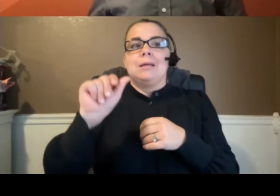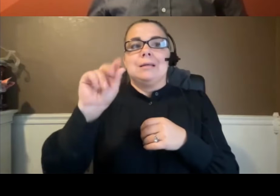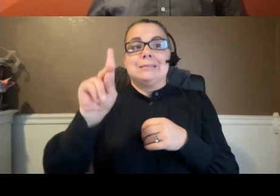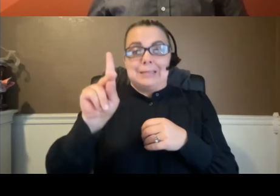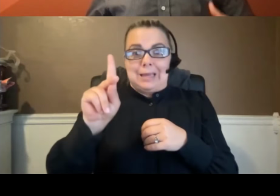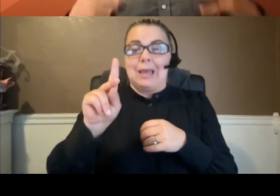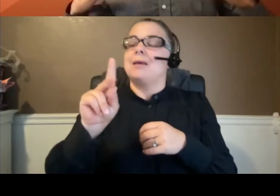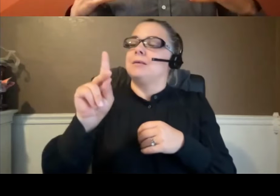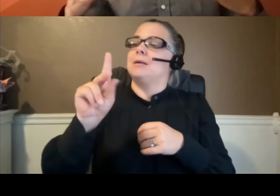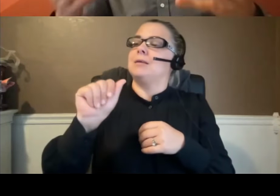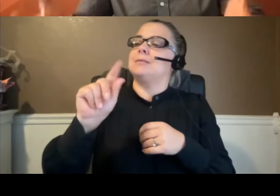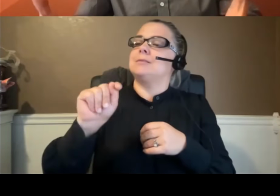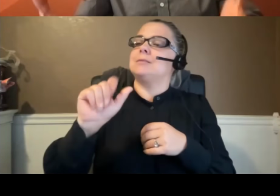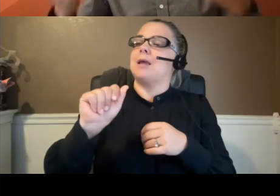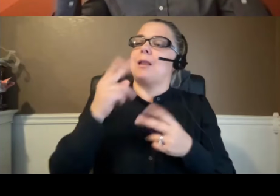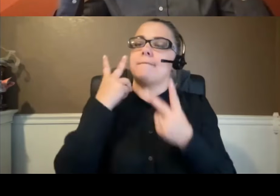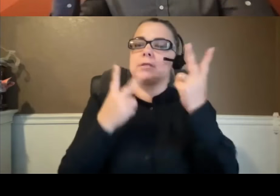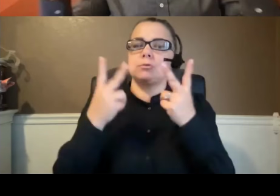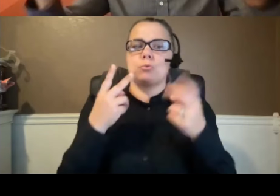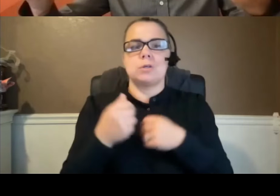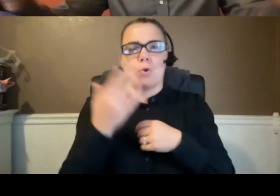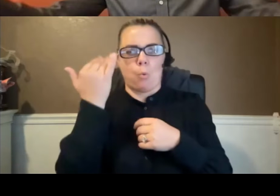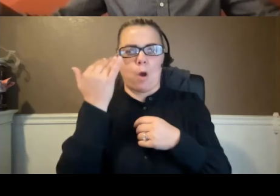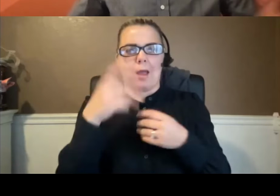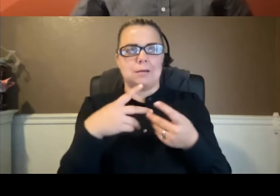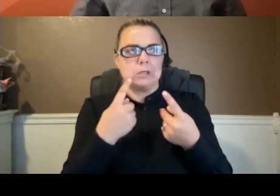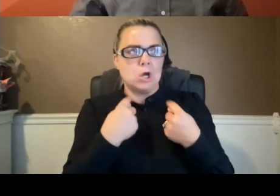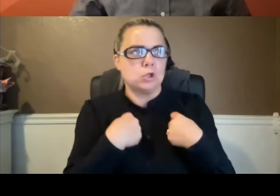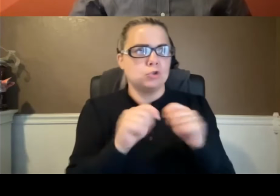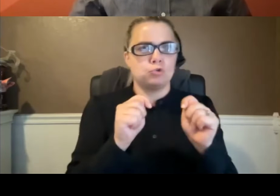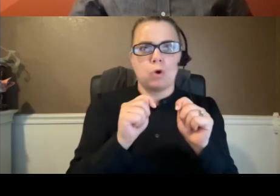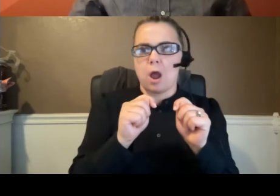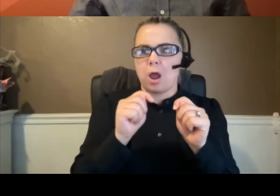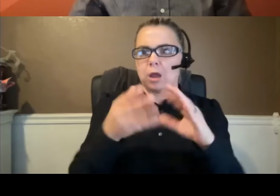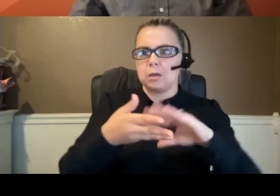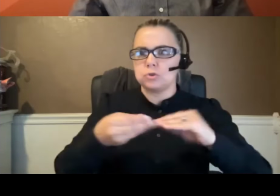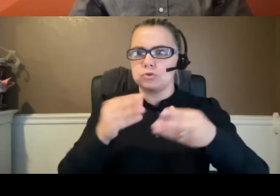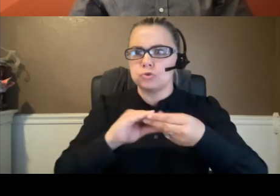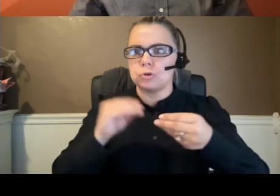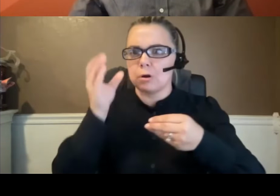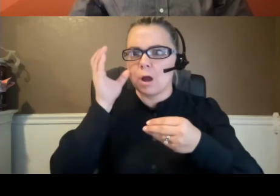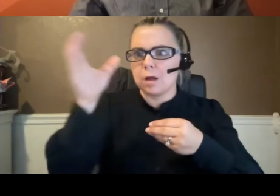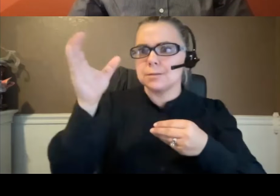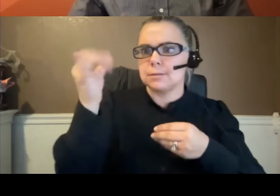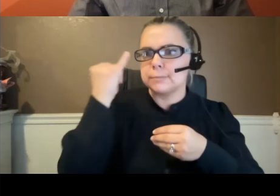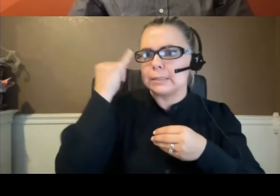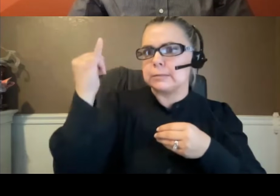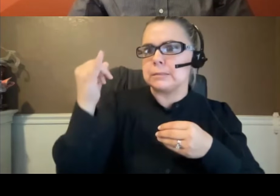to communicate data insights from one human mind to other human minds, right? And so, and